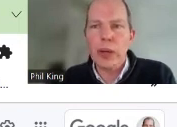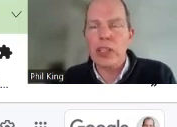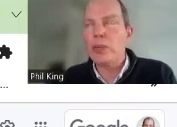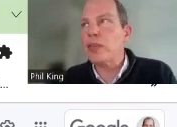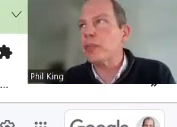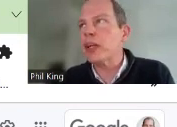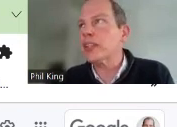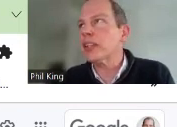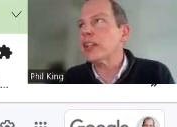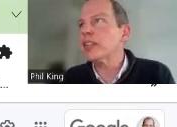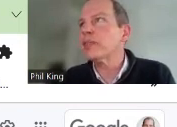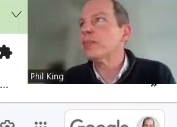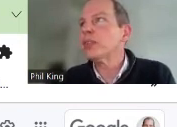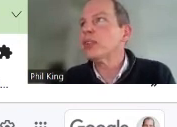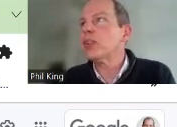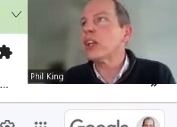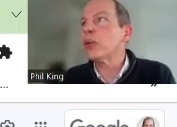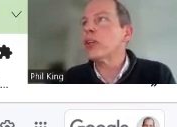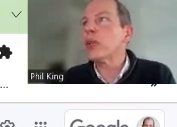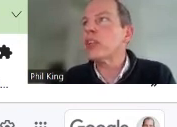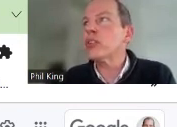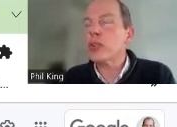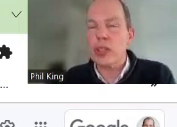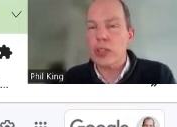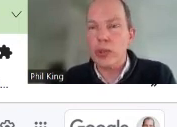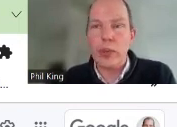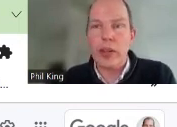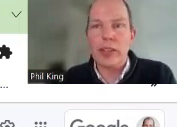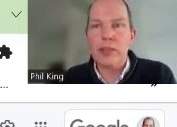can see where I was coming from with asking this - or can you point to any resource that talks about